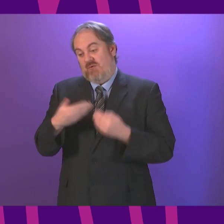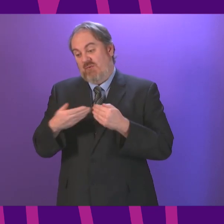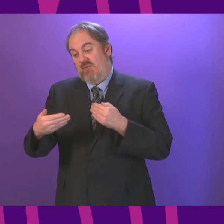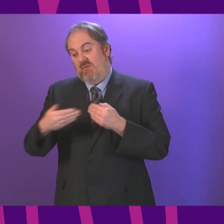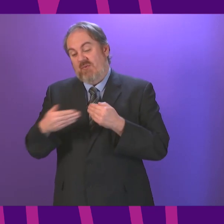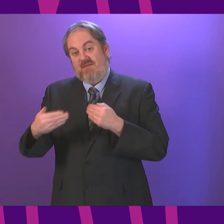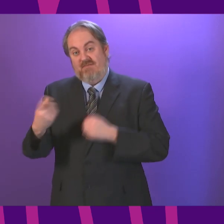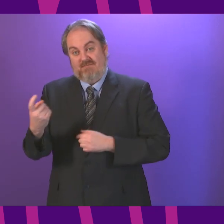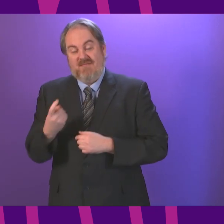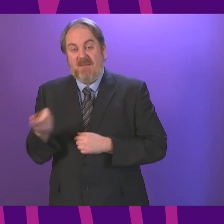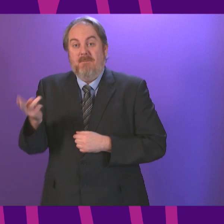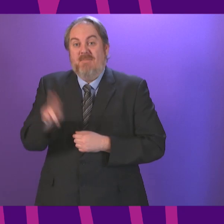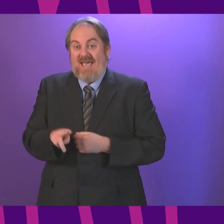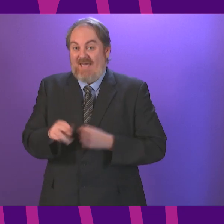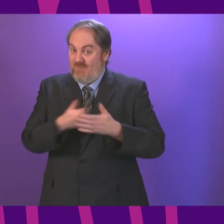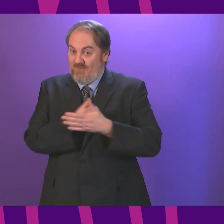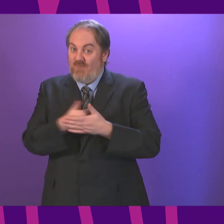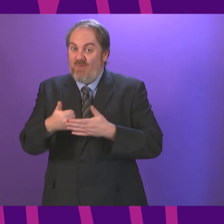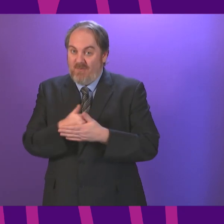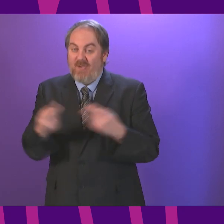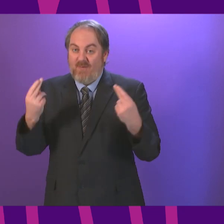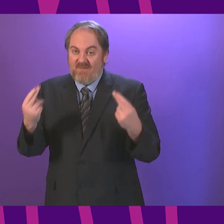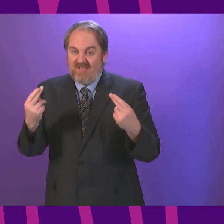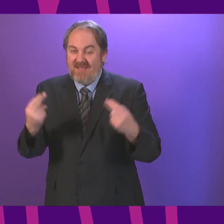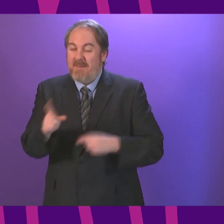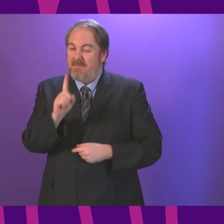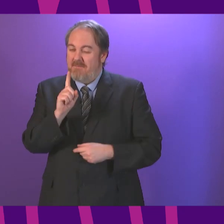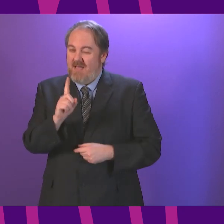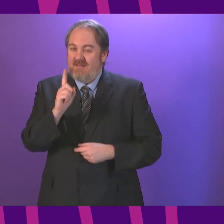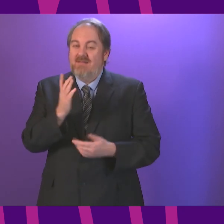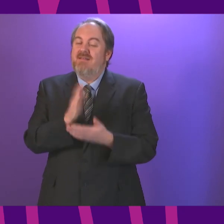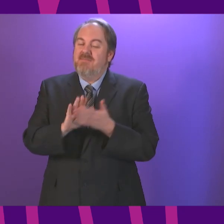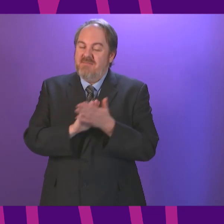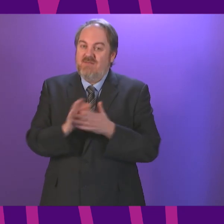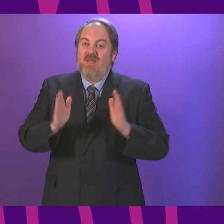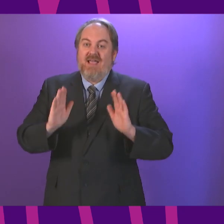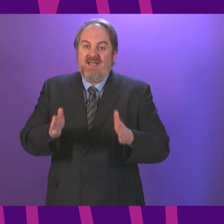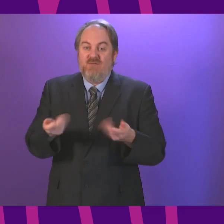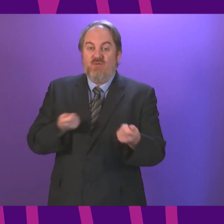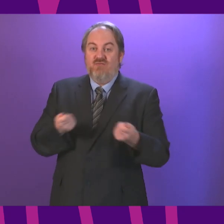much more in sight. Of course, that all remains dependent on our continuing to suppress the virus.